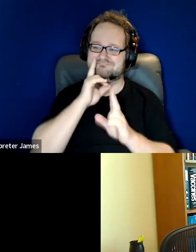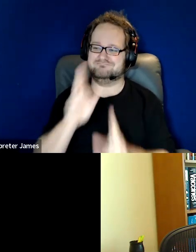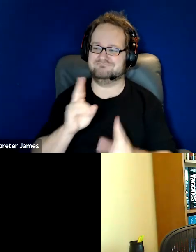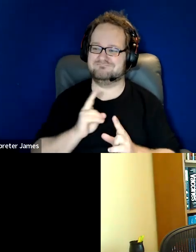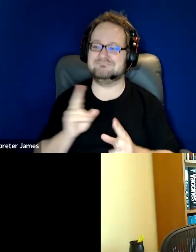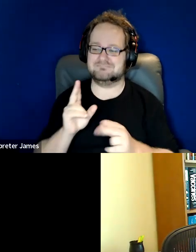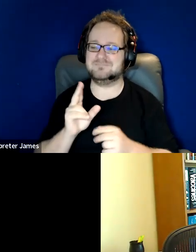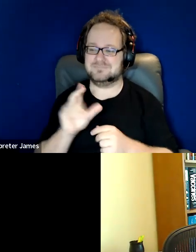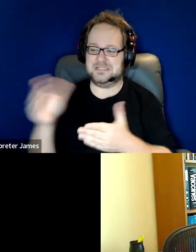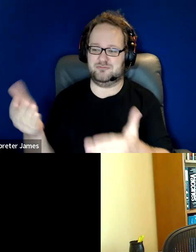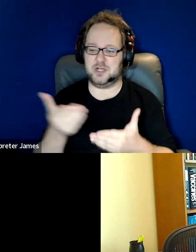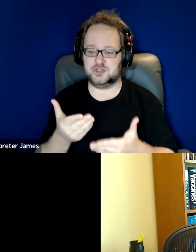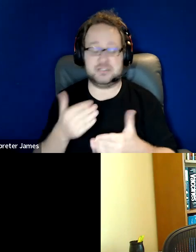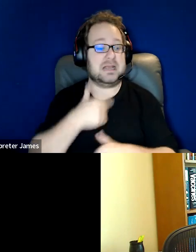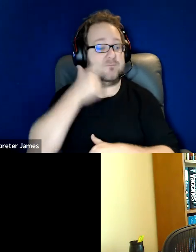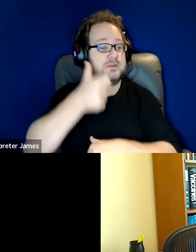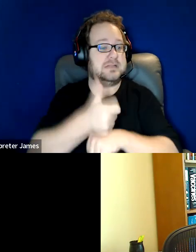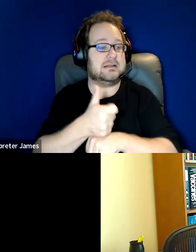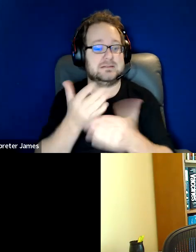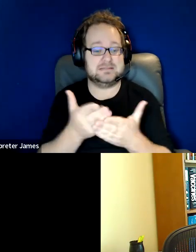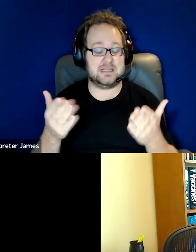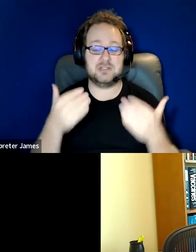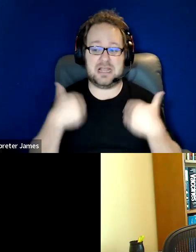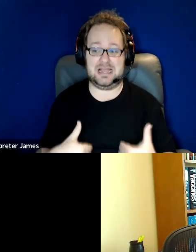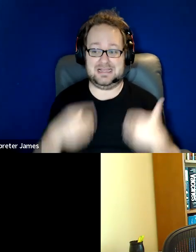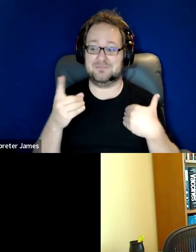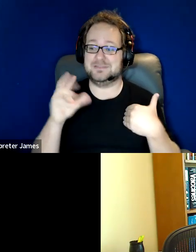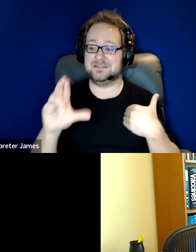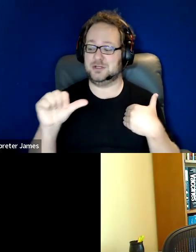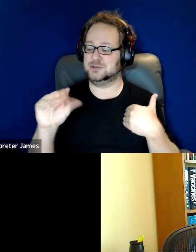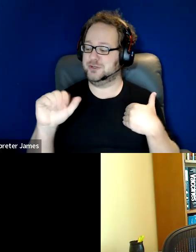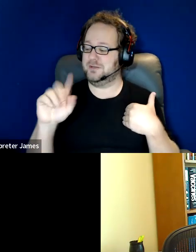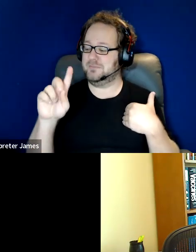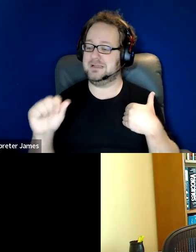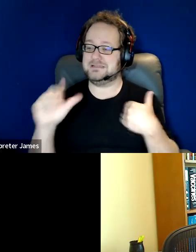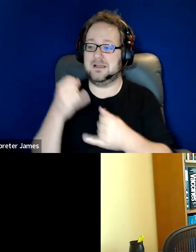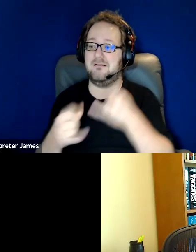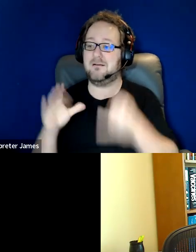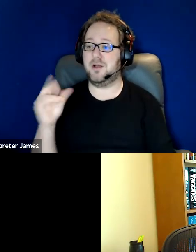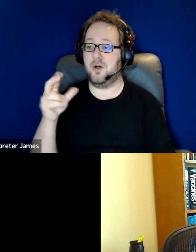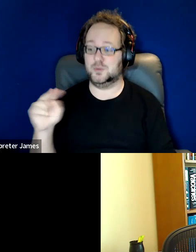the stage. I am Dr. Amanda Cohn. I'm going to provide a visual description of myself.